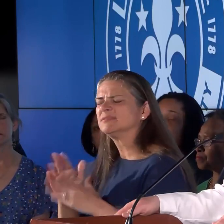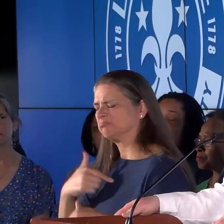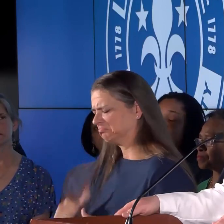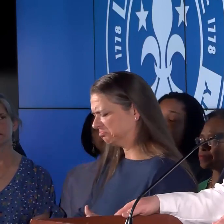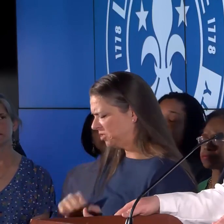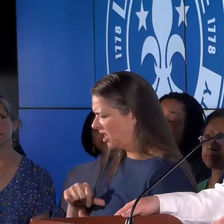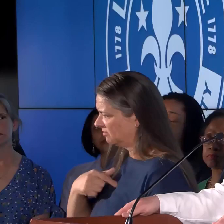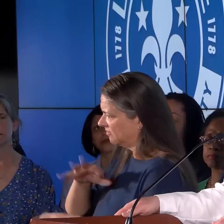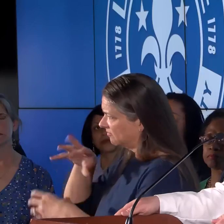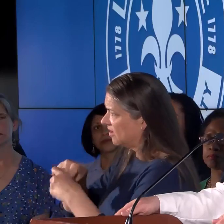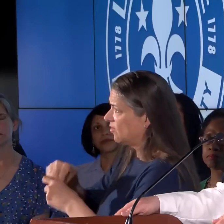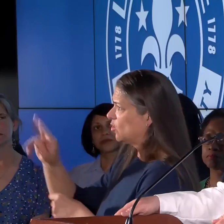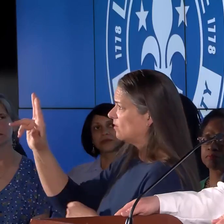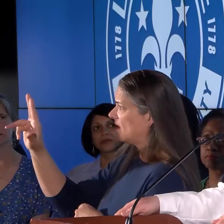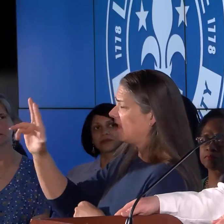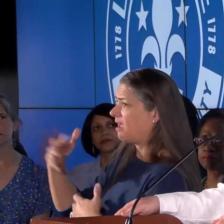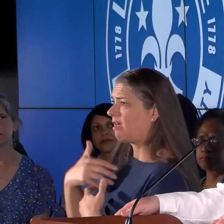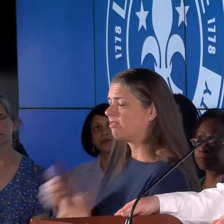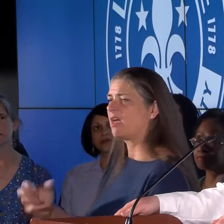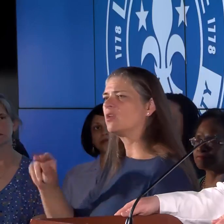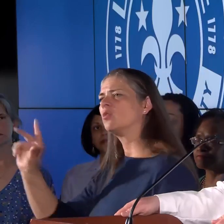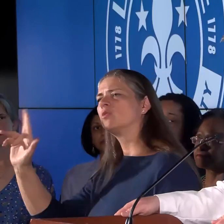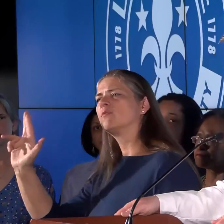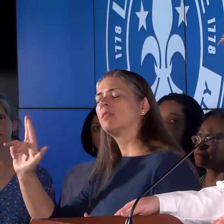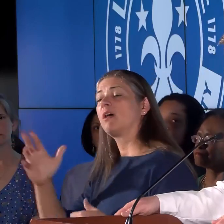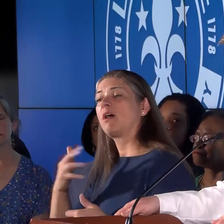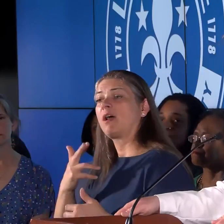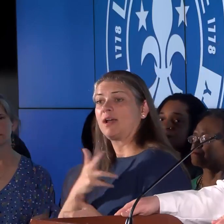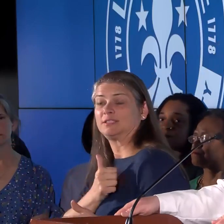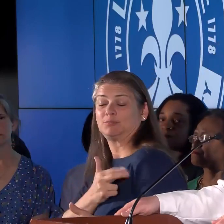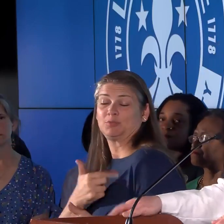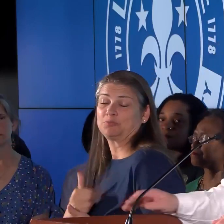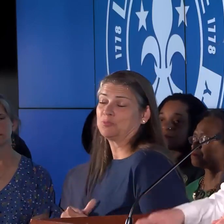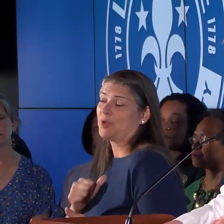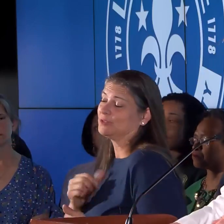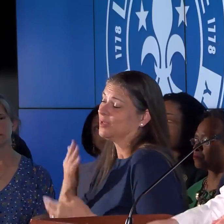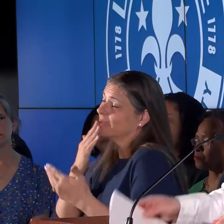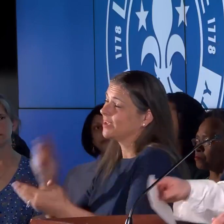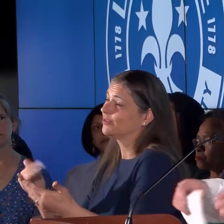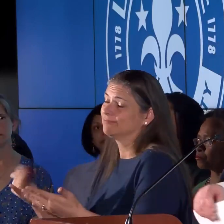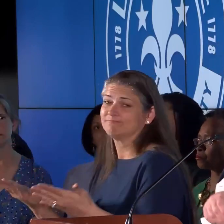am proud to be part of uofl Hospital so with that thank you and I'll turn it over for questions